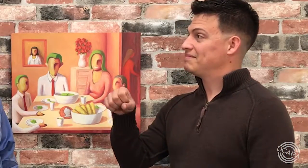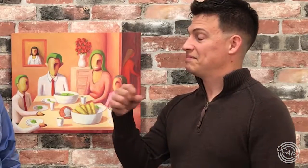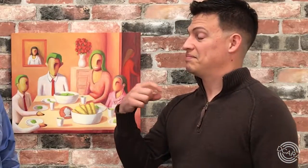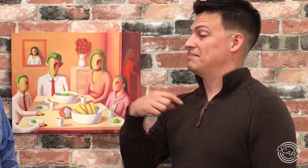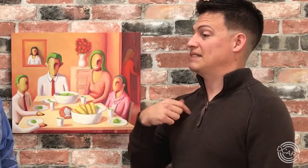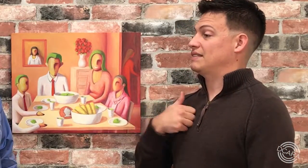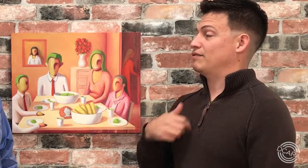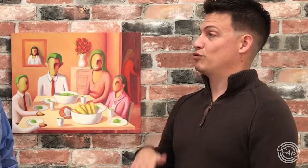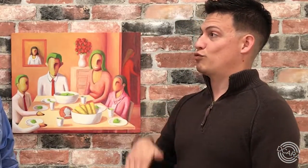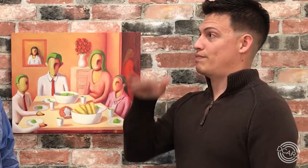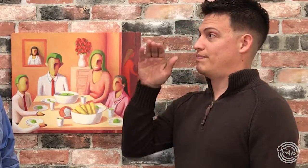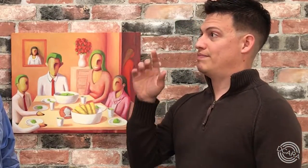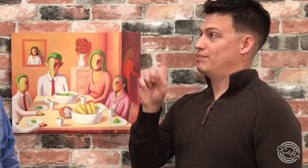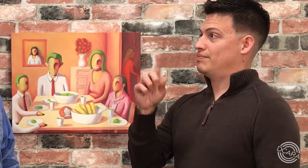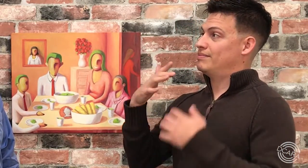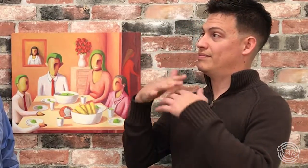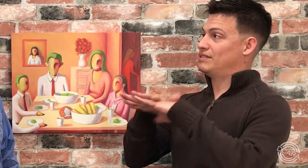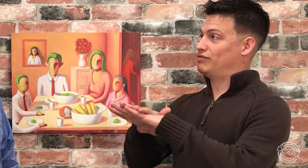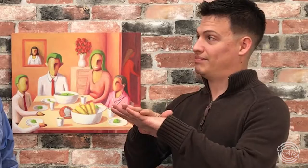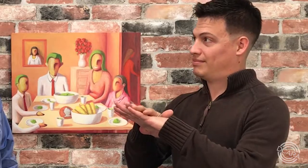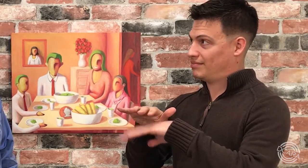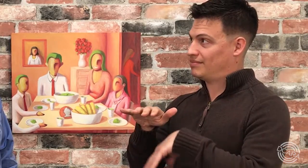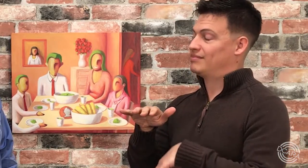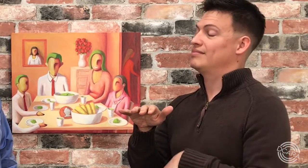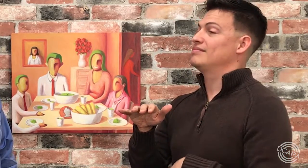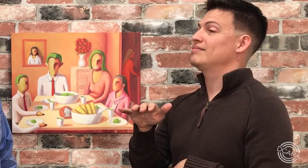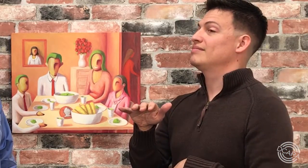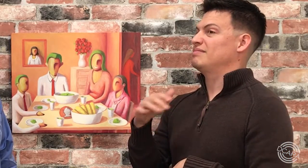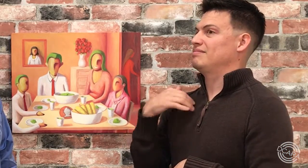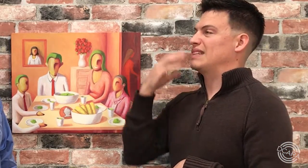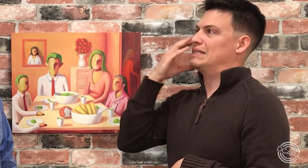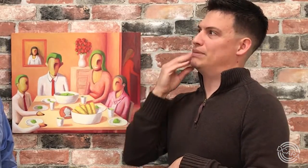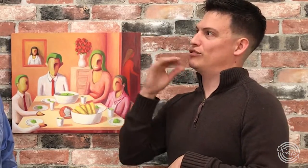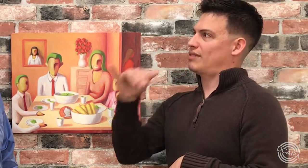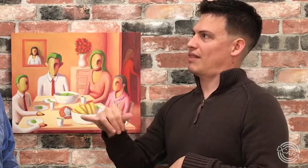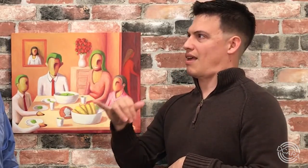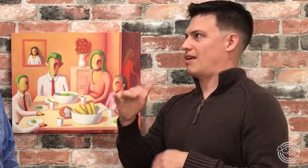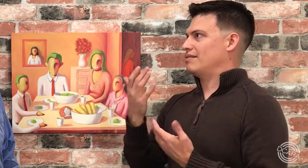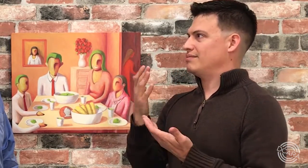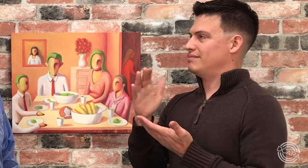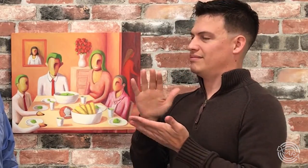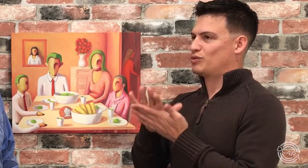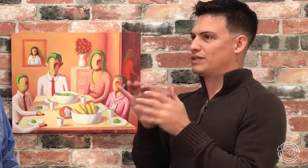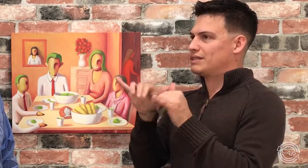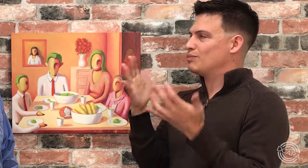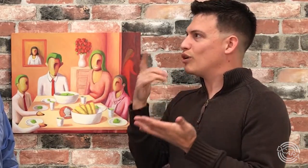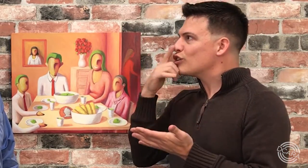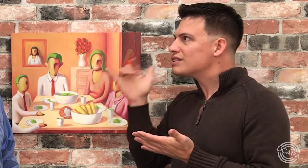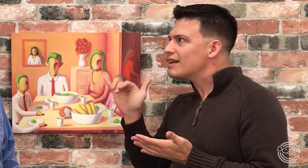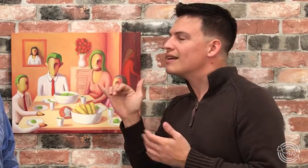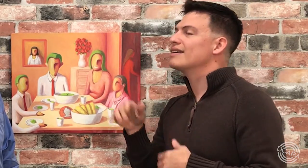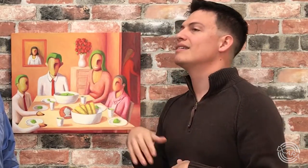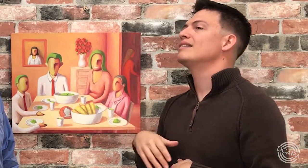Brian: Yes. I grew up going to a mainstream public school. My experience was going through that school system. I know what it looks like.